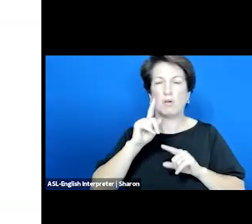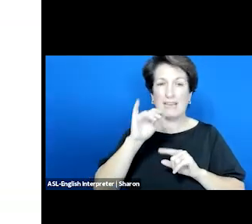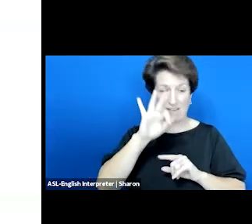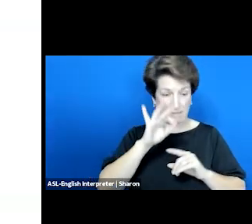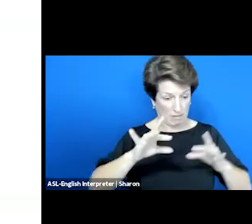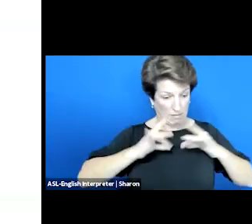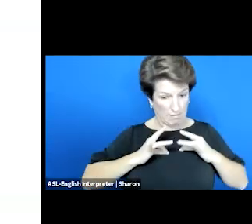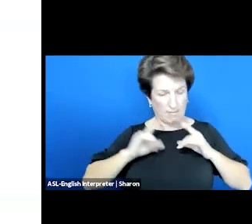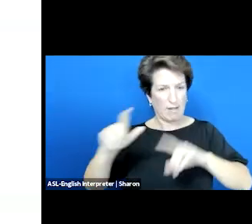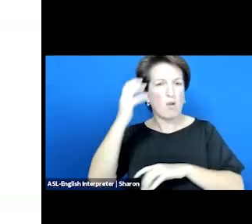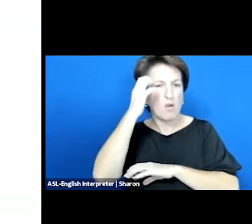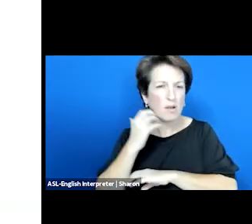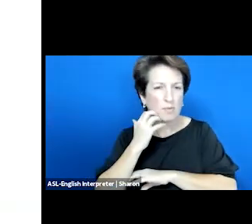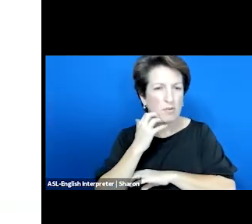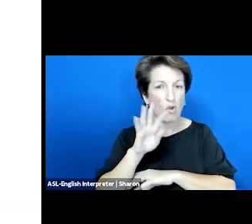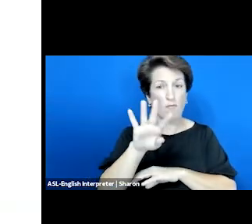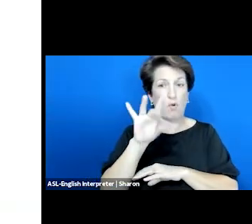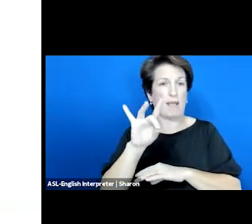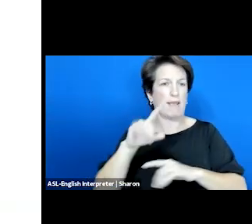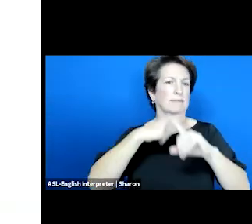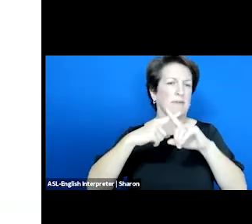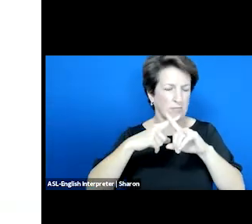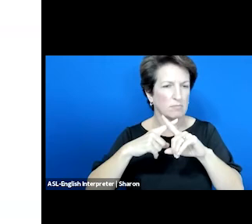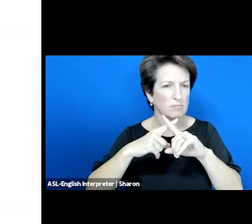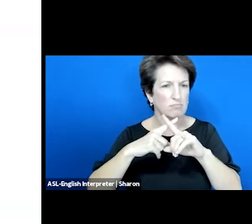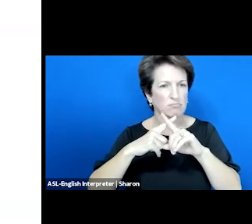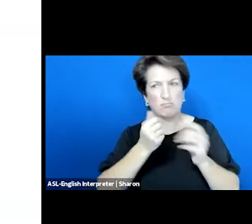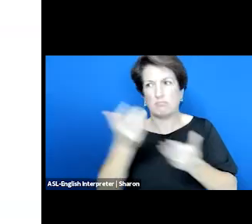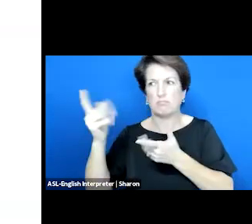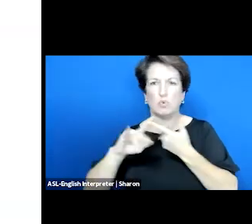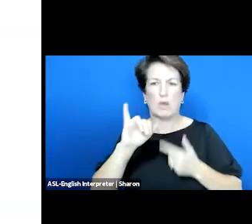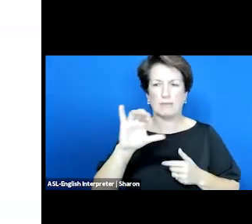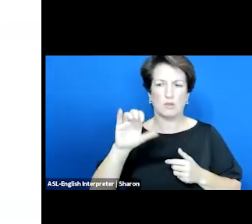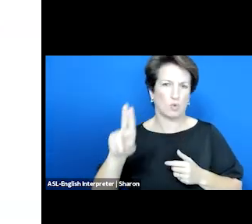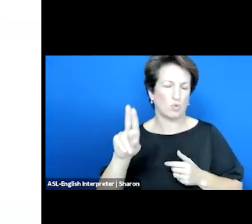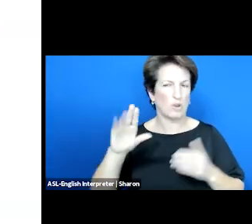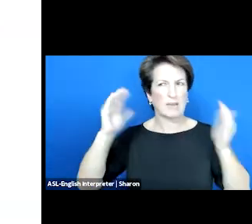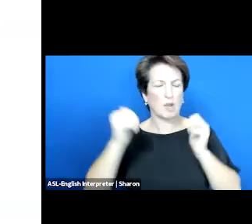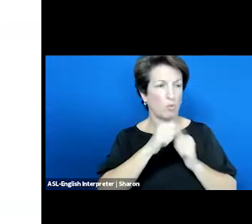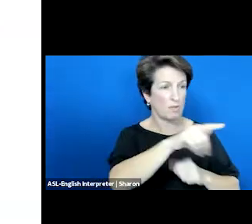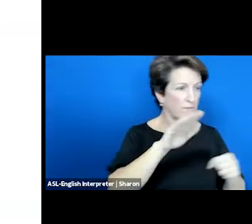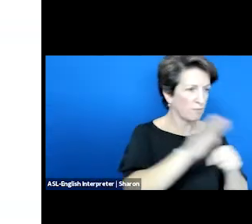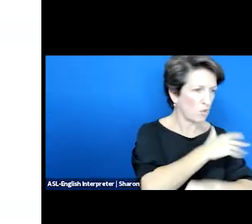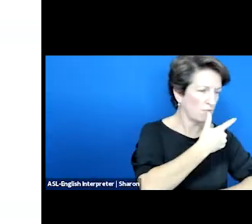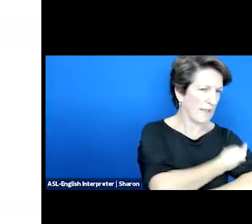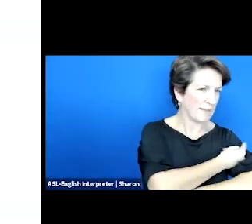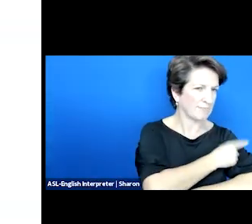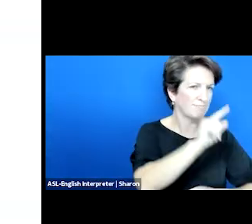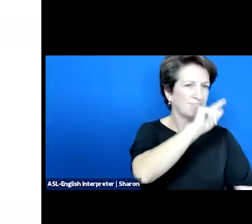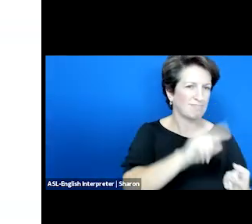bed wearing a mask. Now, the majority of COVID 19 cases